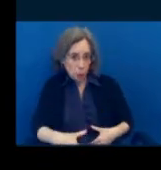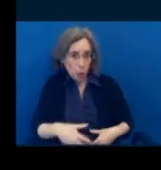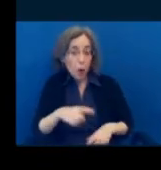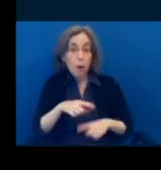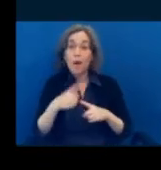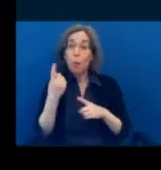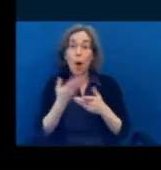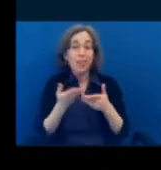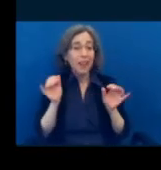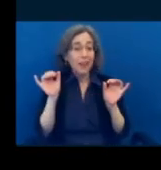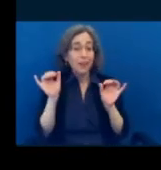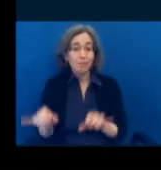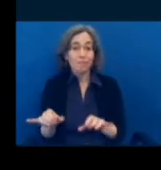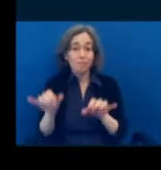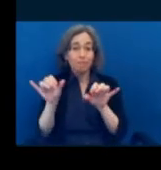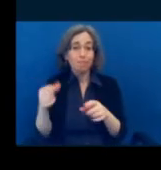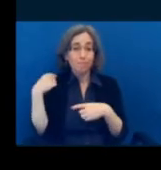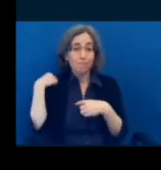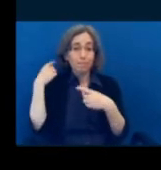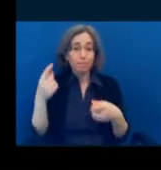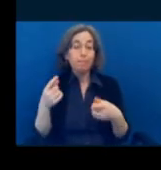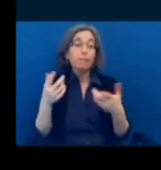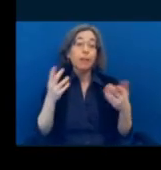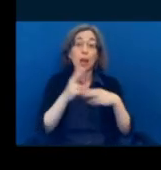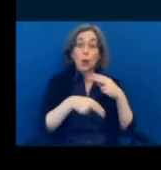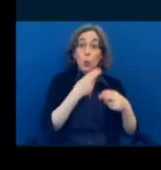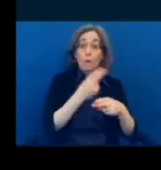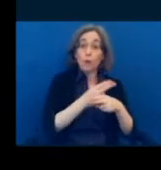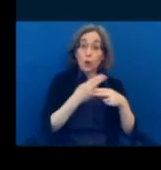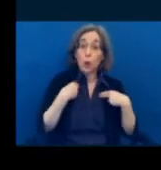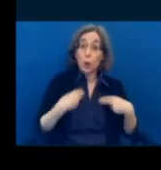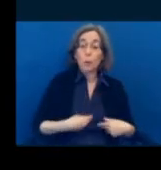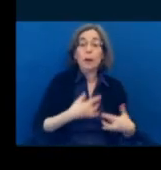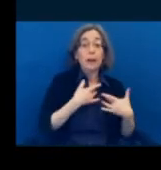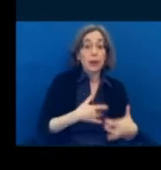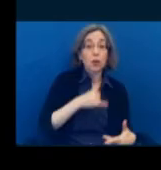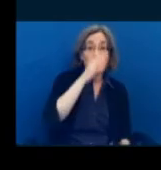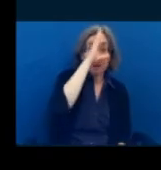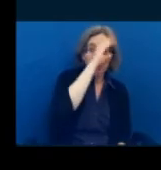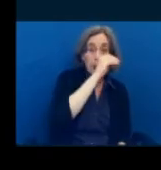JUST LIKE UNIVERSAL HUMAN IS TYPICALLY MALE, SO TOO IS THE UNIVERSAL BABY.